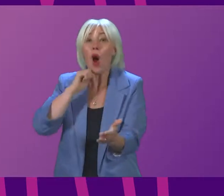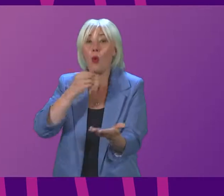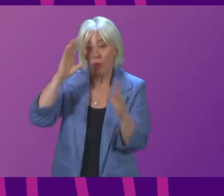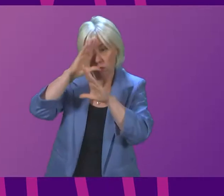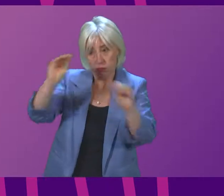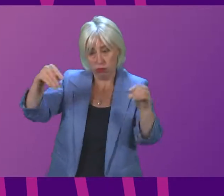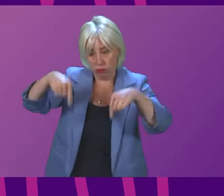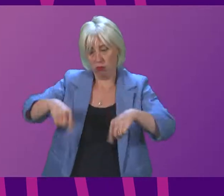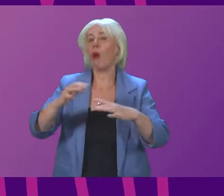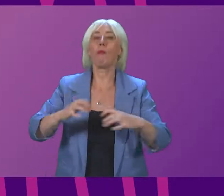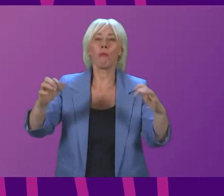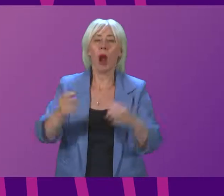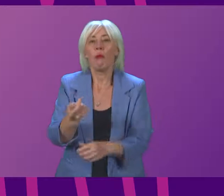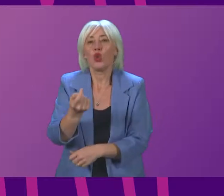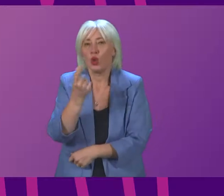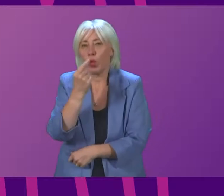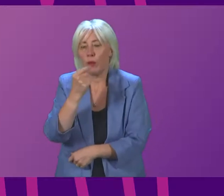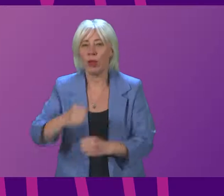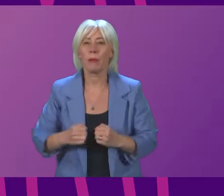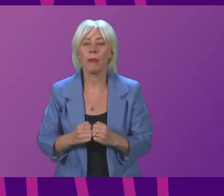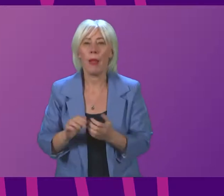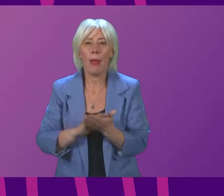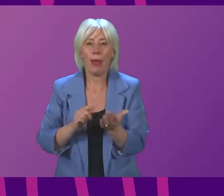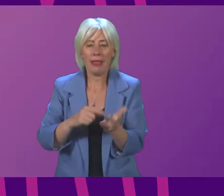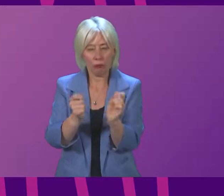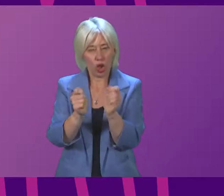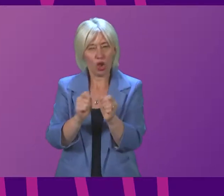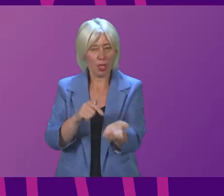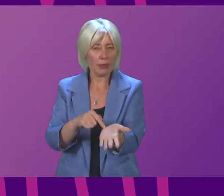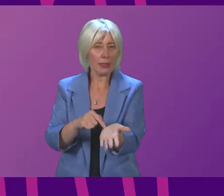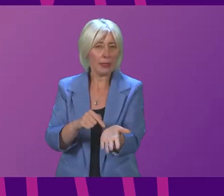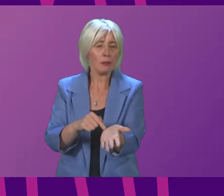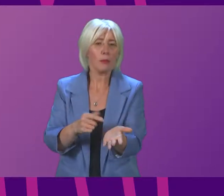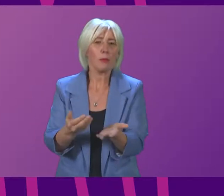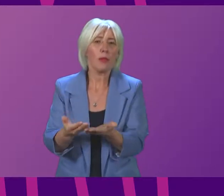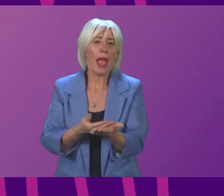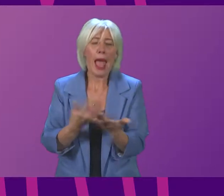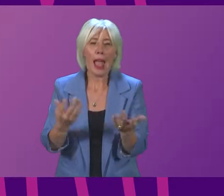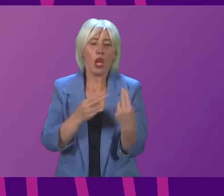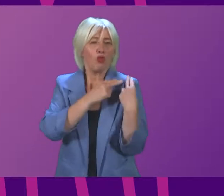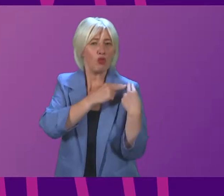as soon as possible. That includes adjustments to take into account the remit of the United